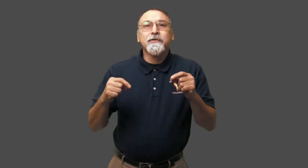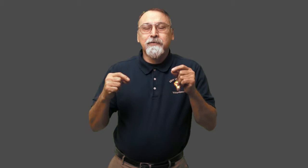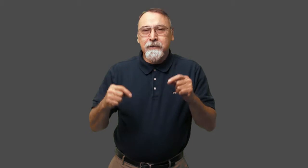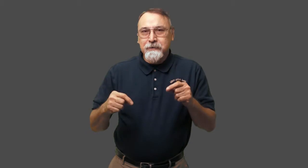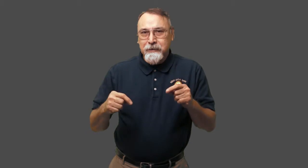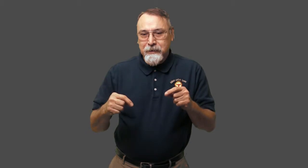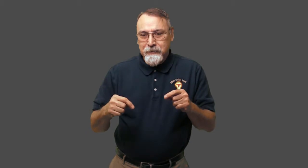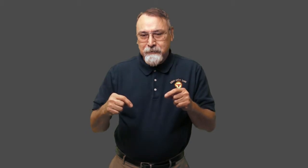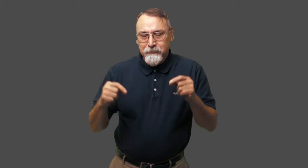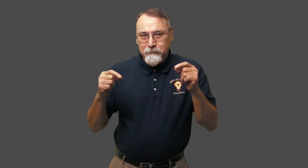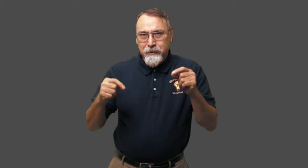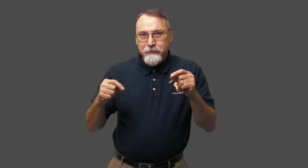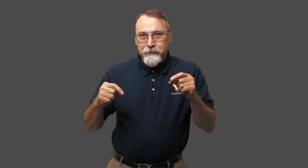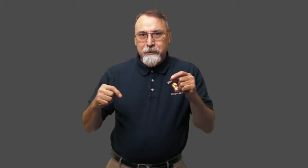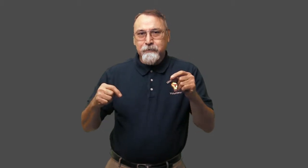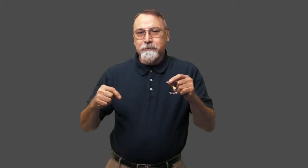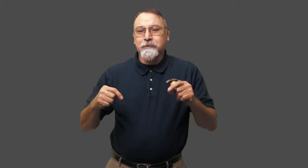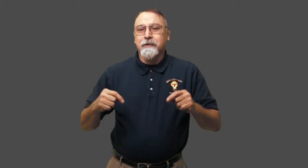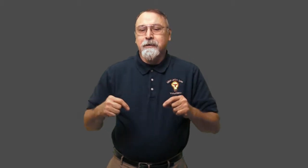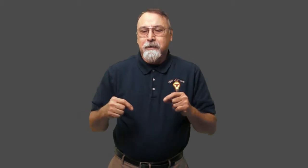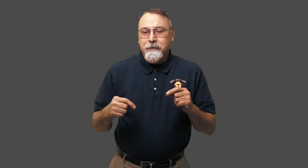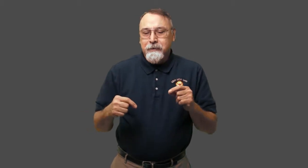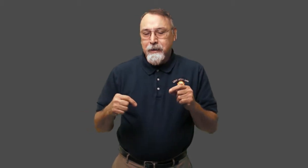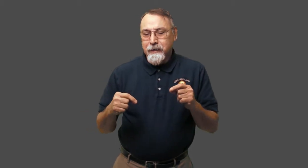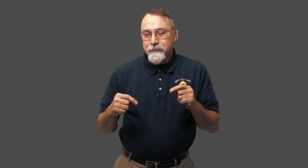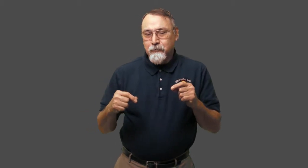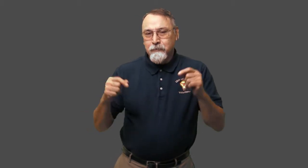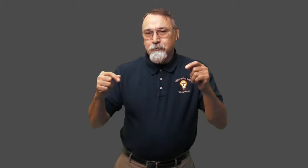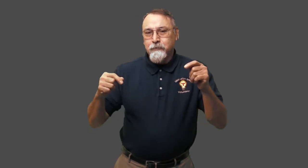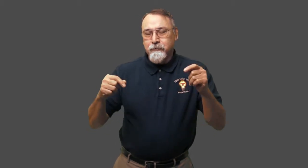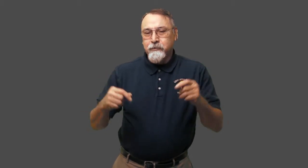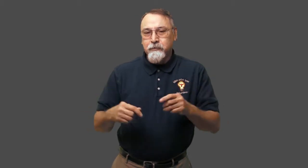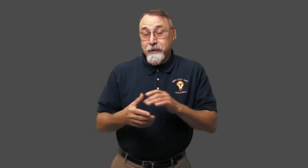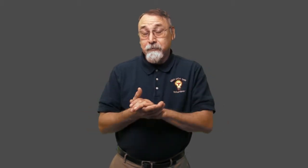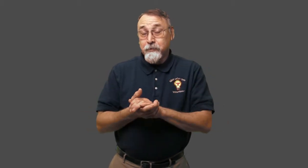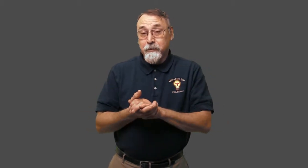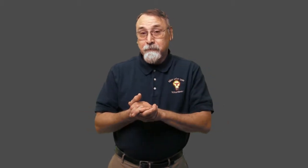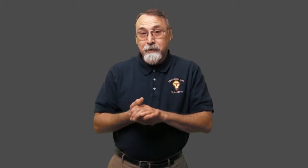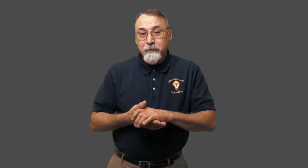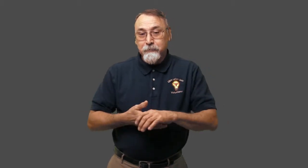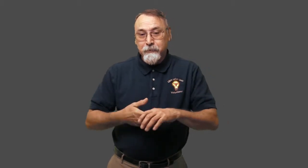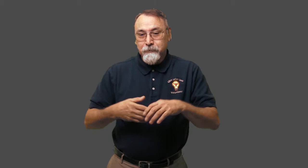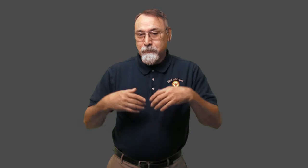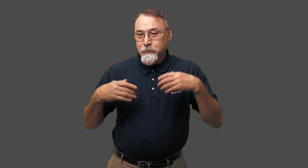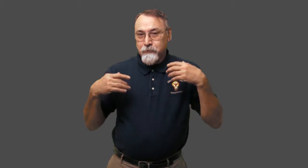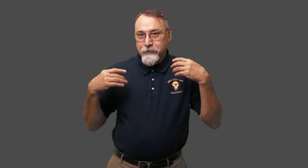to syntax and grammatical errors. And those of you who have used SQL Developer know the